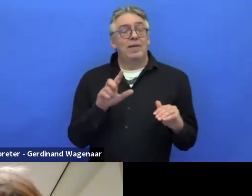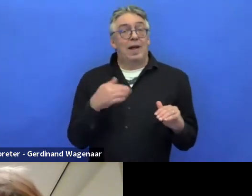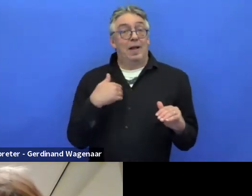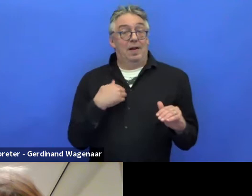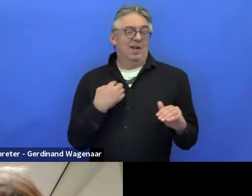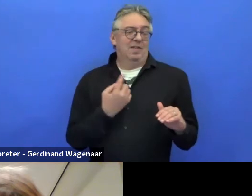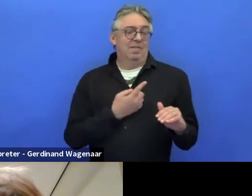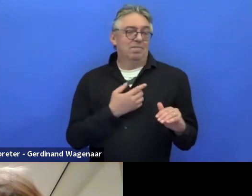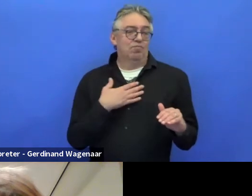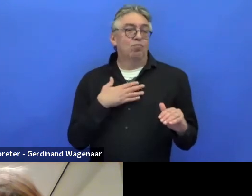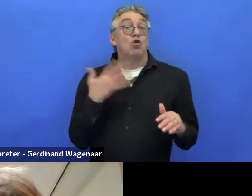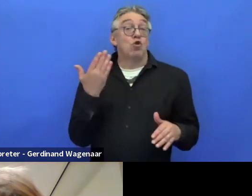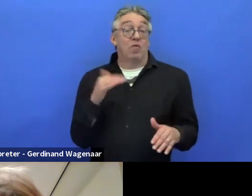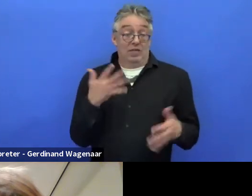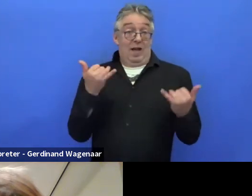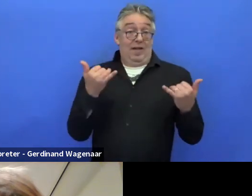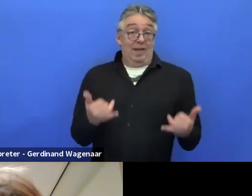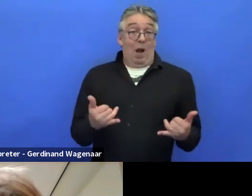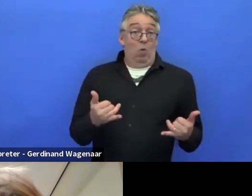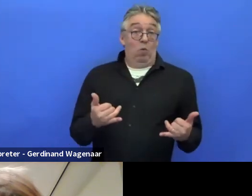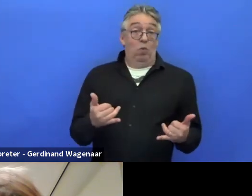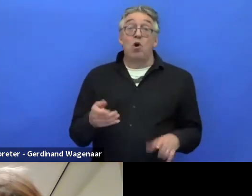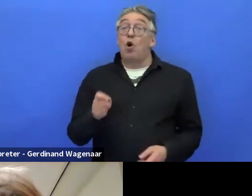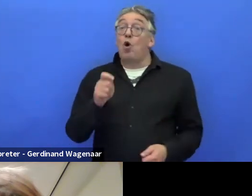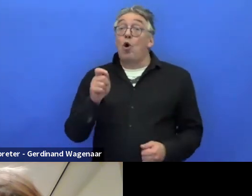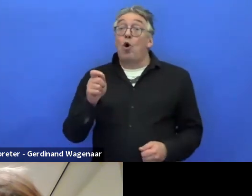against the Commission at that time, I think we are the only ones